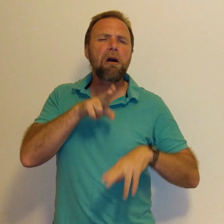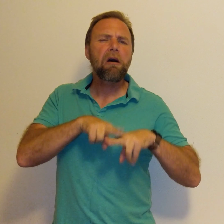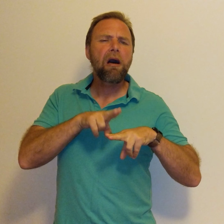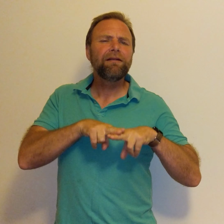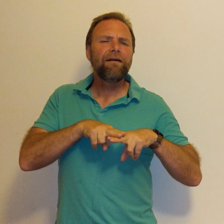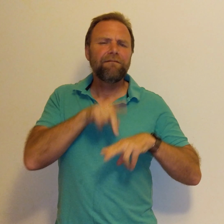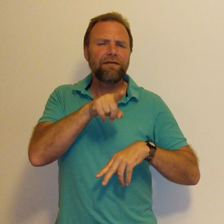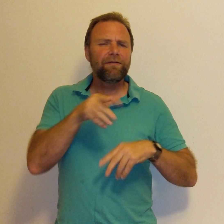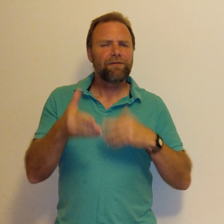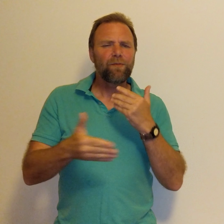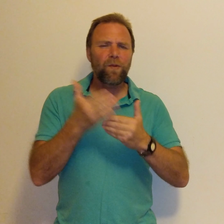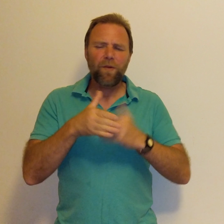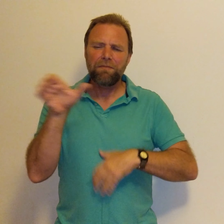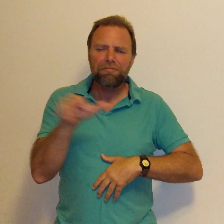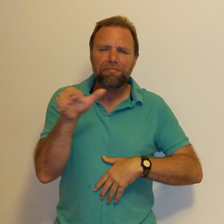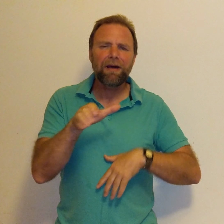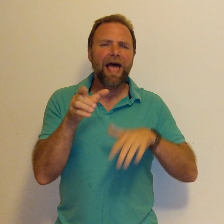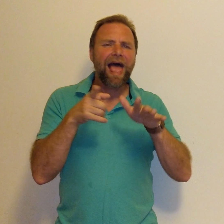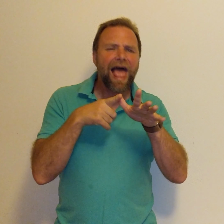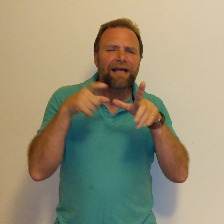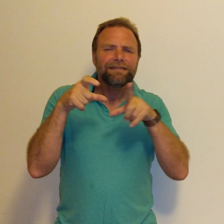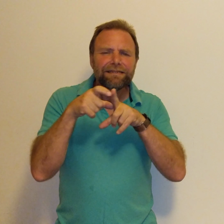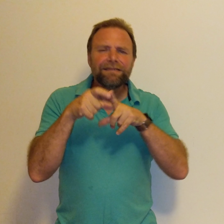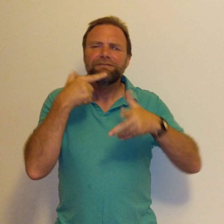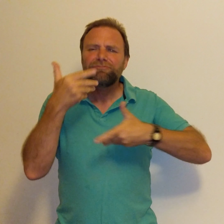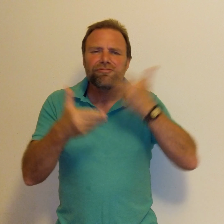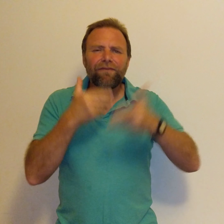and the accessible performances provided at the New Theatre for visually impaired patrons and deaf patrons